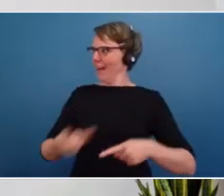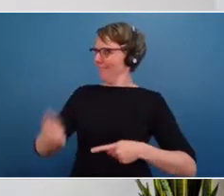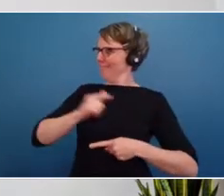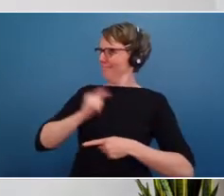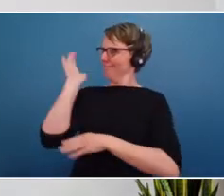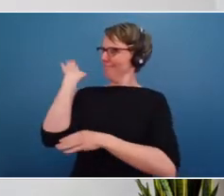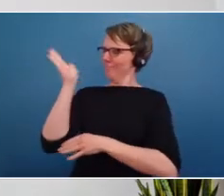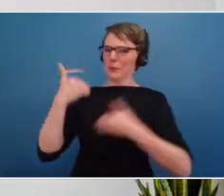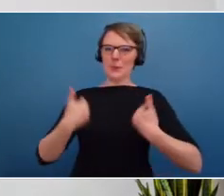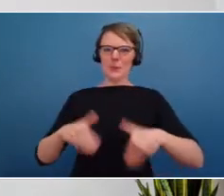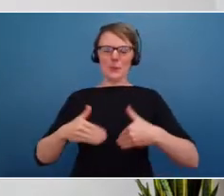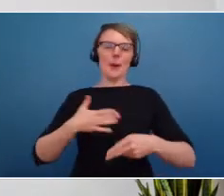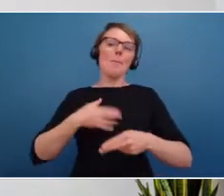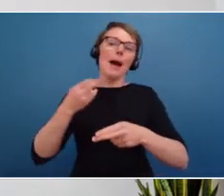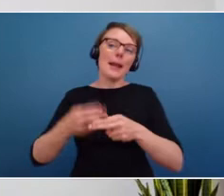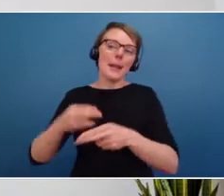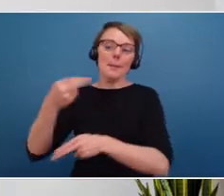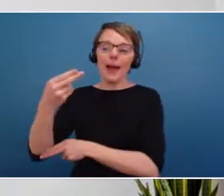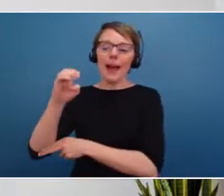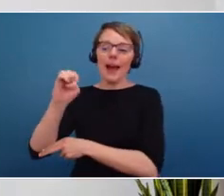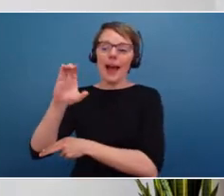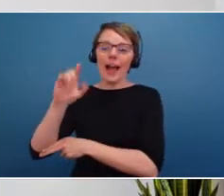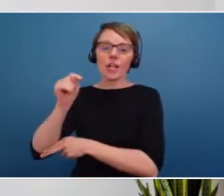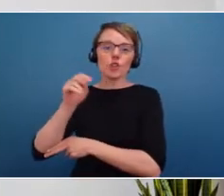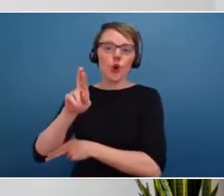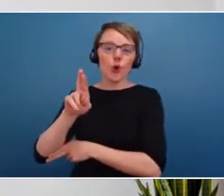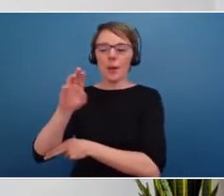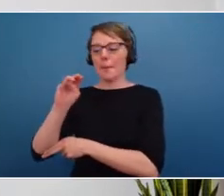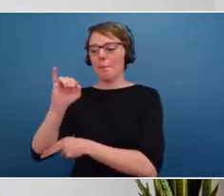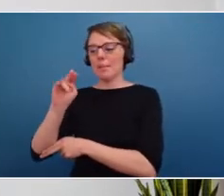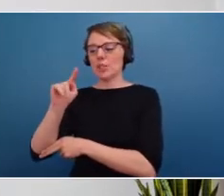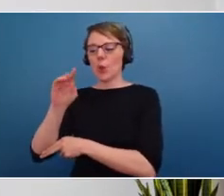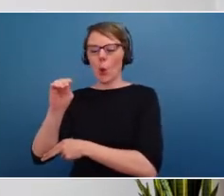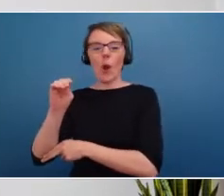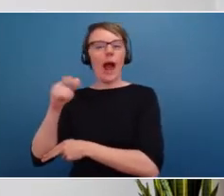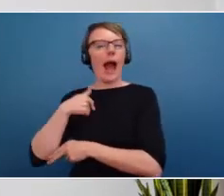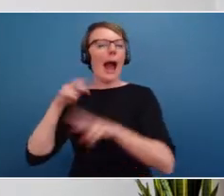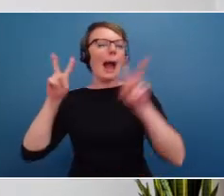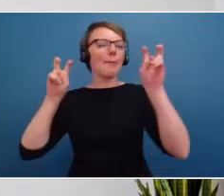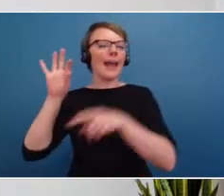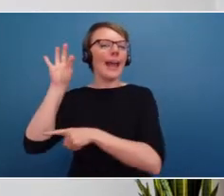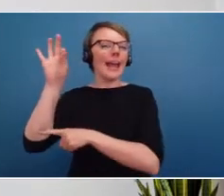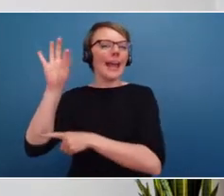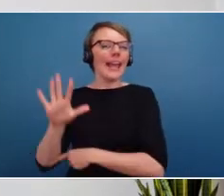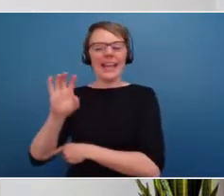I am the Evangelist for Europe and essentially that means that I spend a lot of my time inside customers, working with